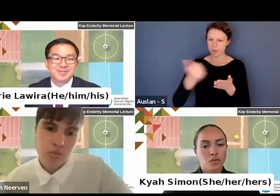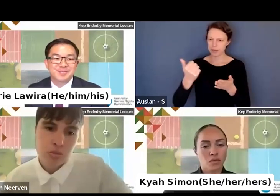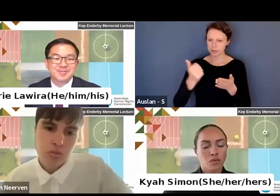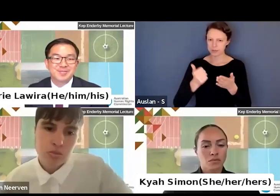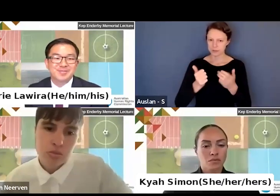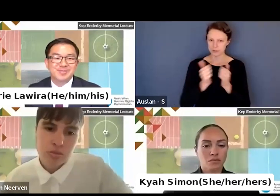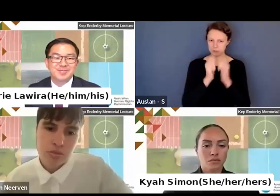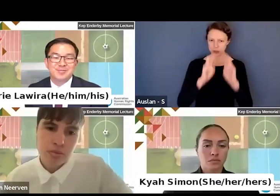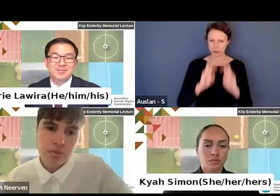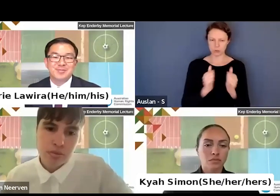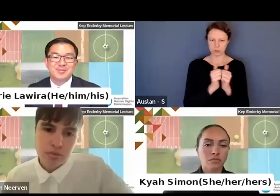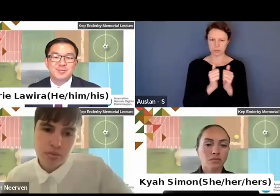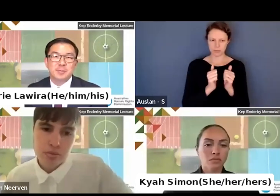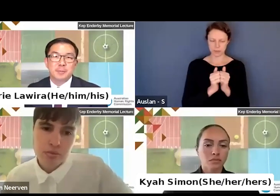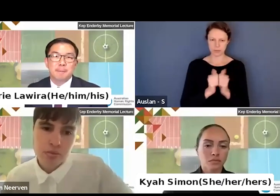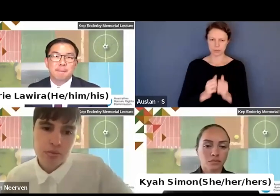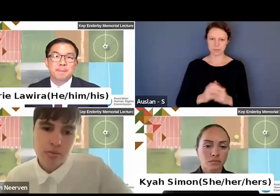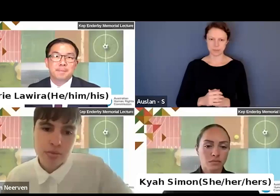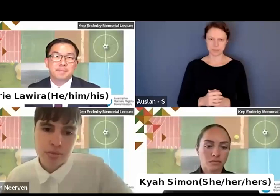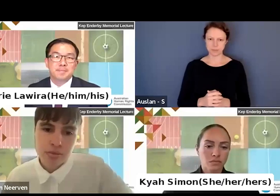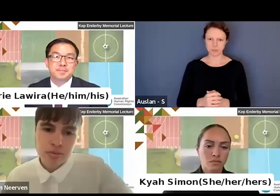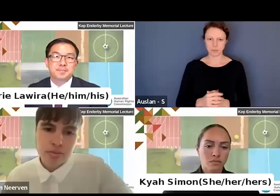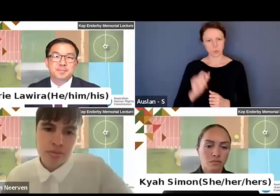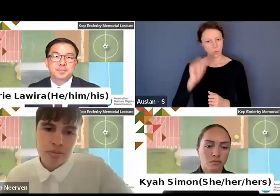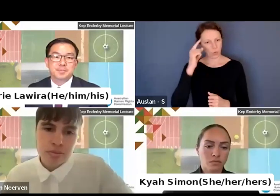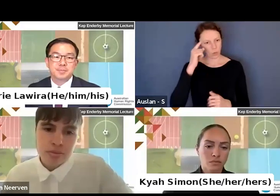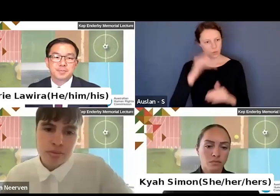I think that sports I think it's I think it's a challenging space to be honest.